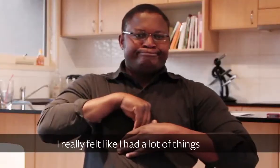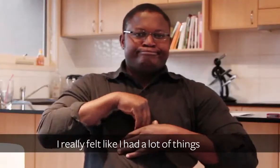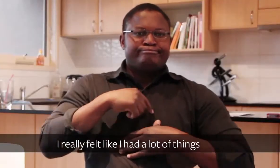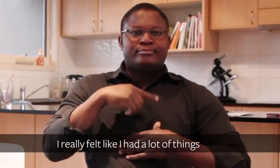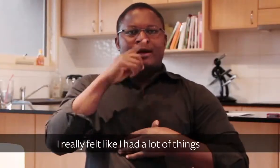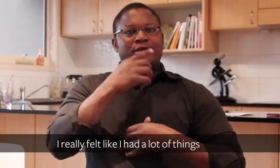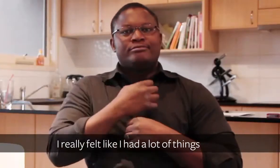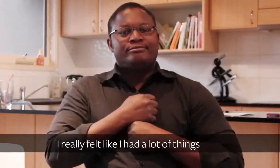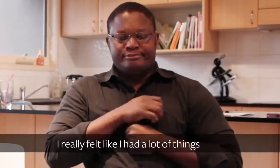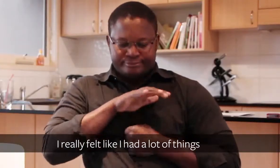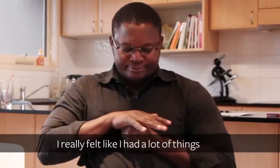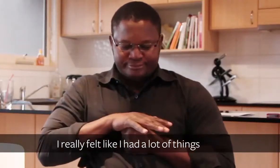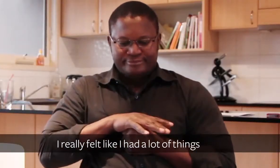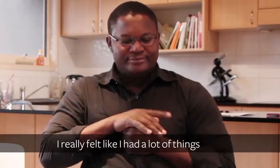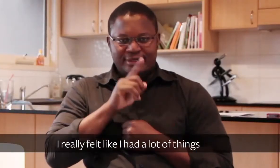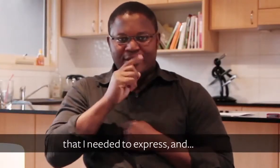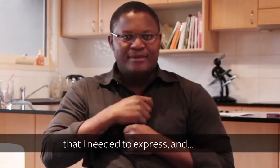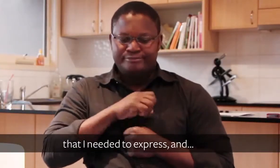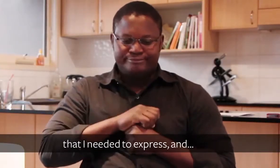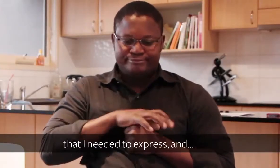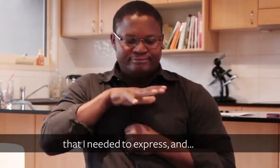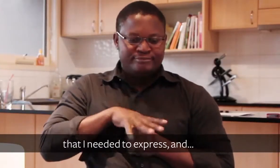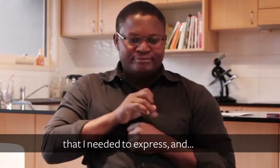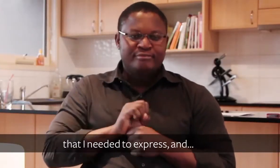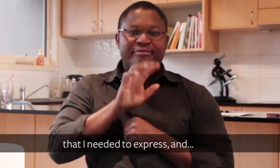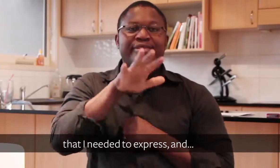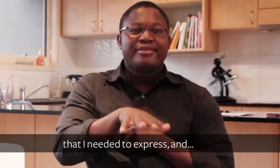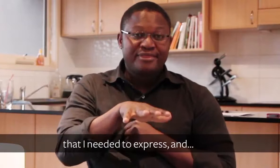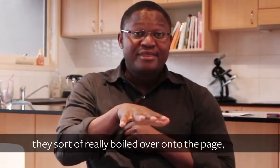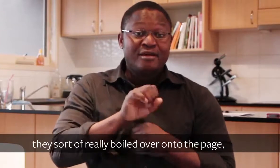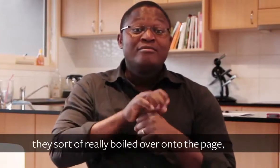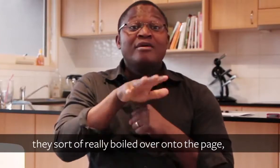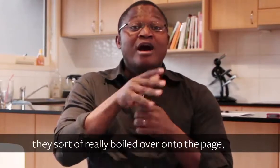felt like I had a lot of things that I needed to express, and they sort of